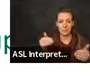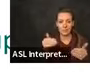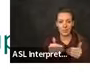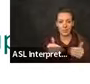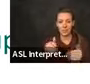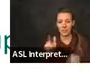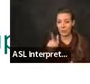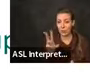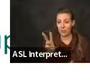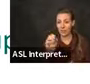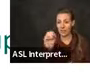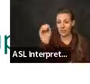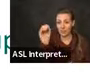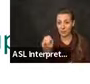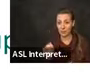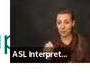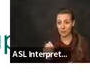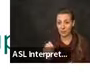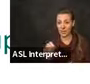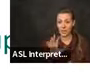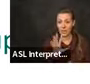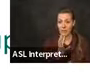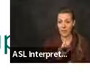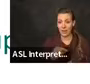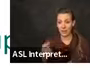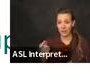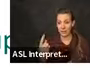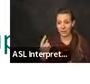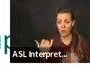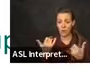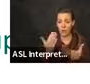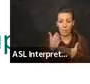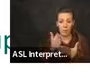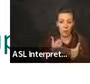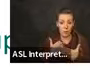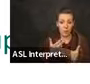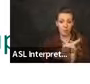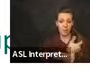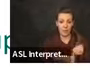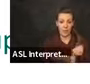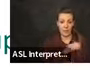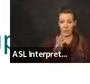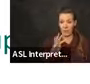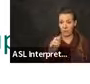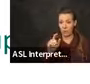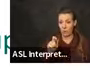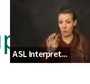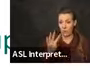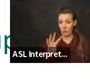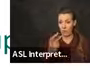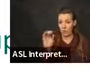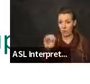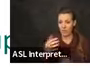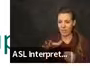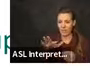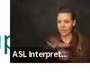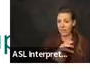to eleven year olds are now partially vaccinated and 4.4% are fully vaccinated.